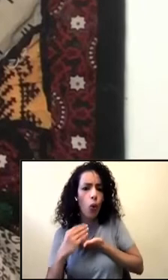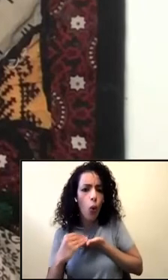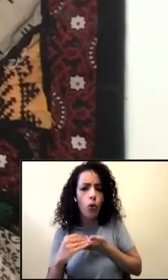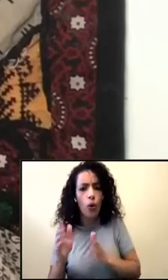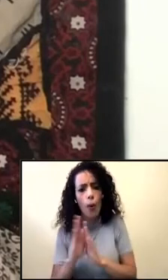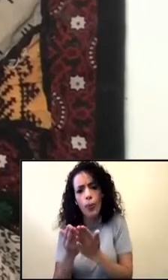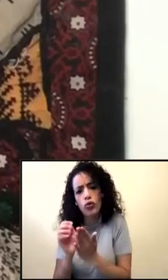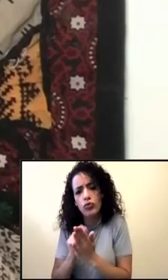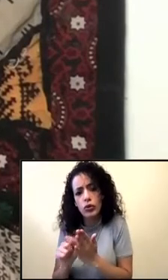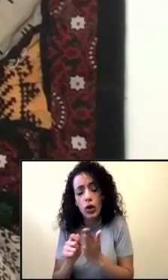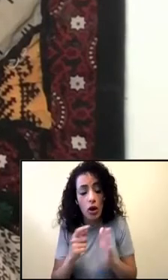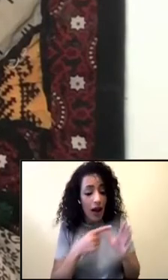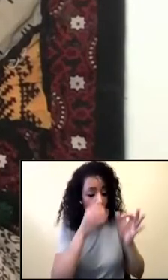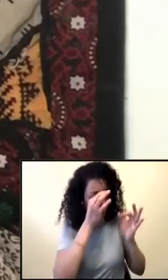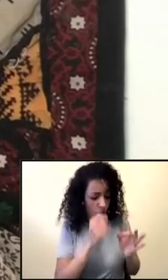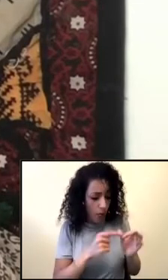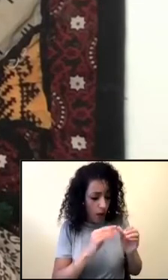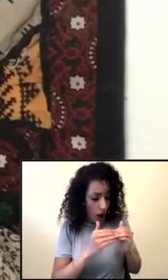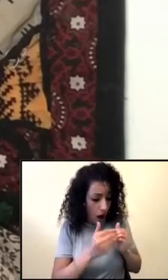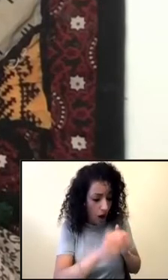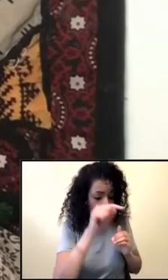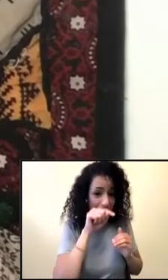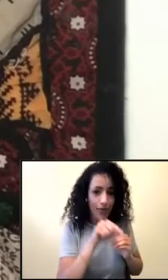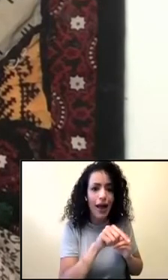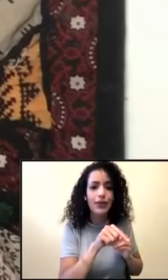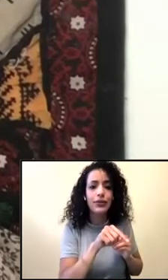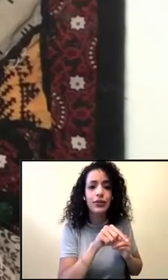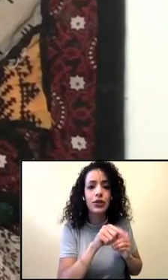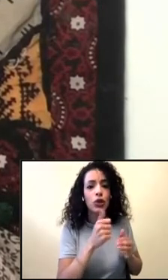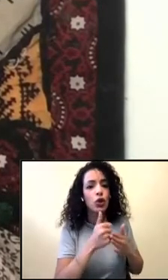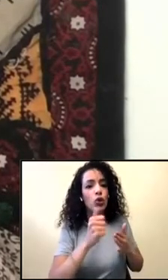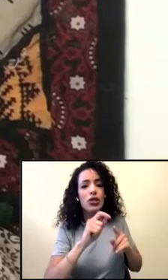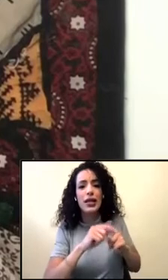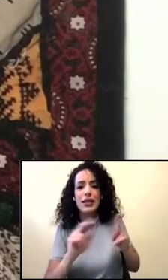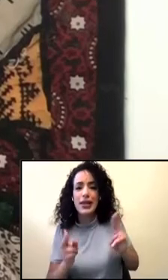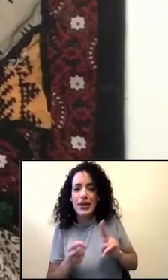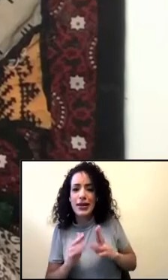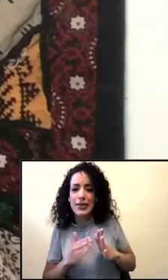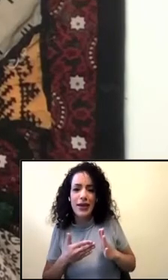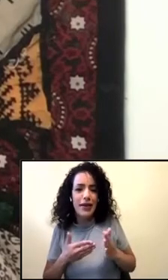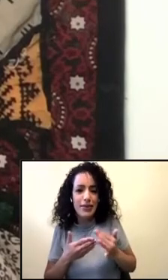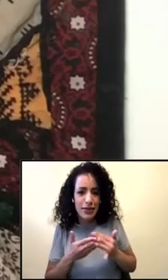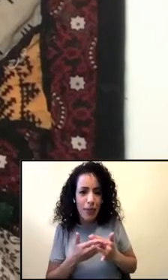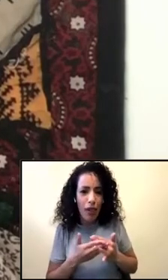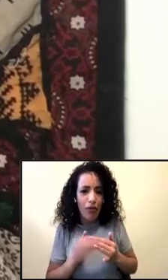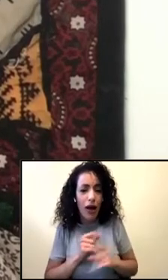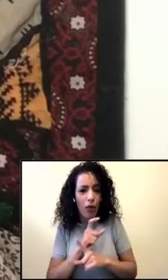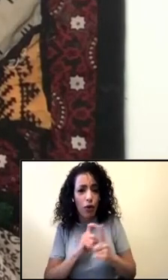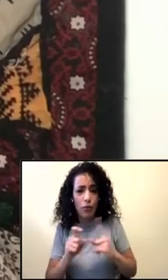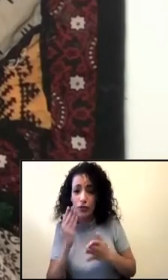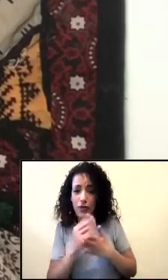the step which is probably the least accessible to our communities. But we really need to make it